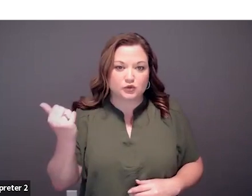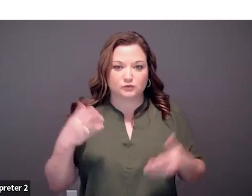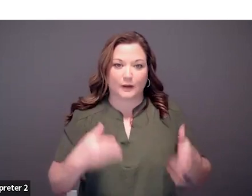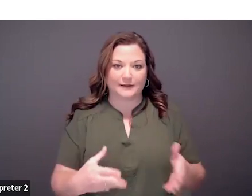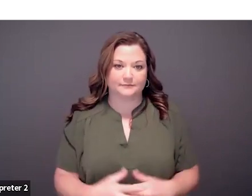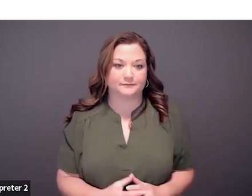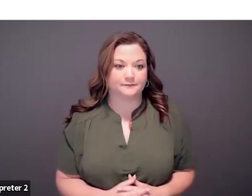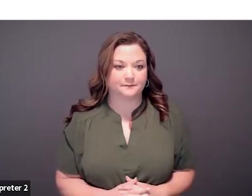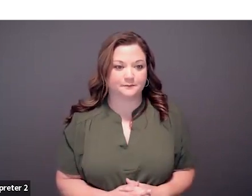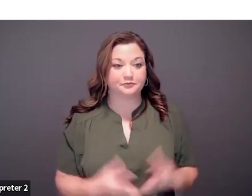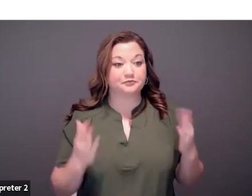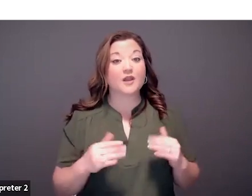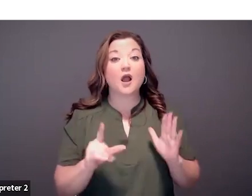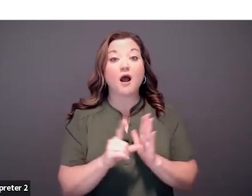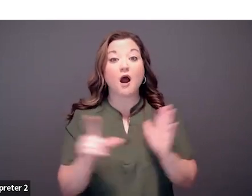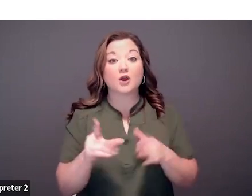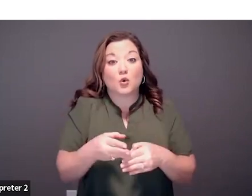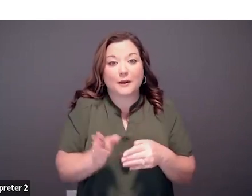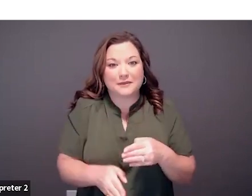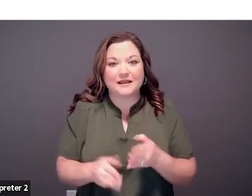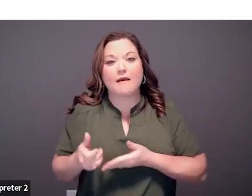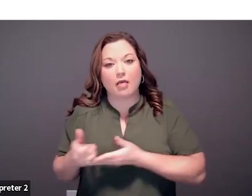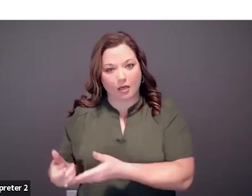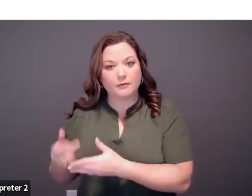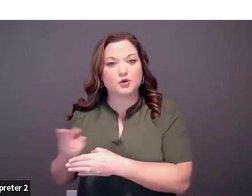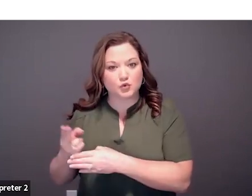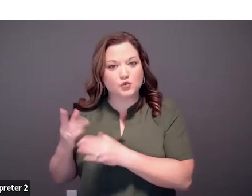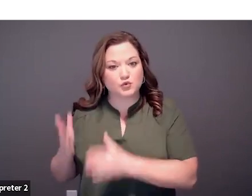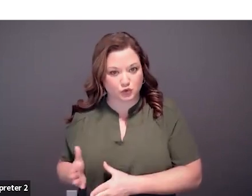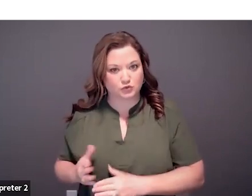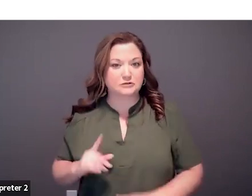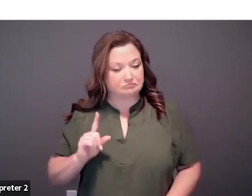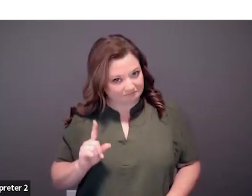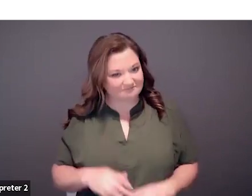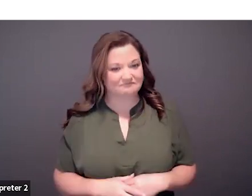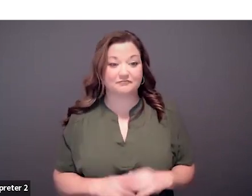Autocomplete helps users. It is really important on common fields,